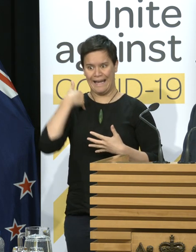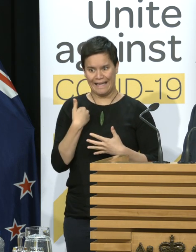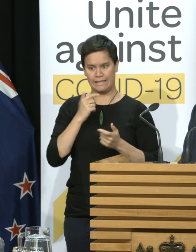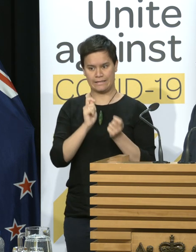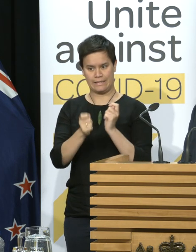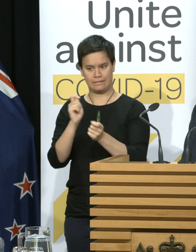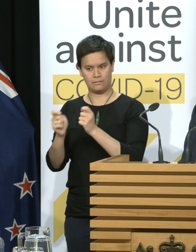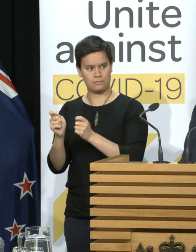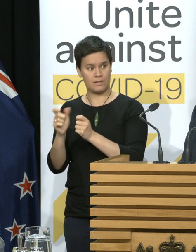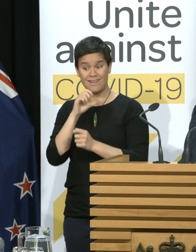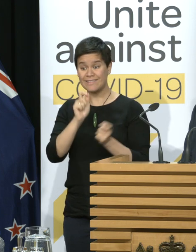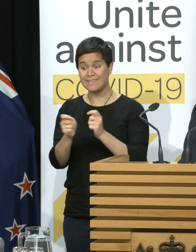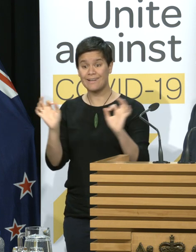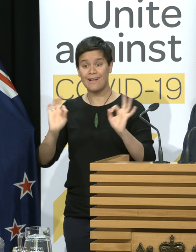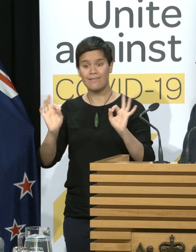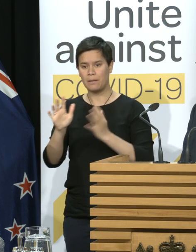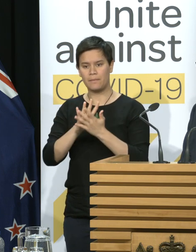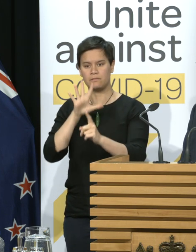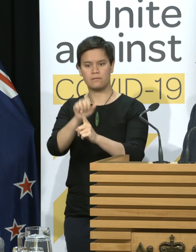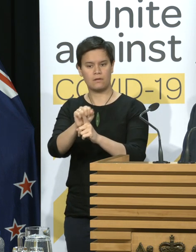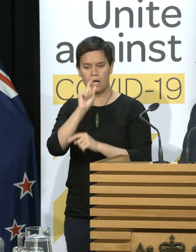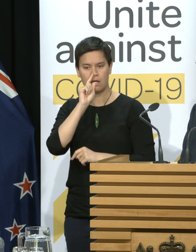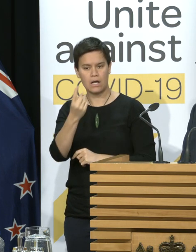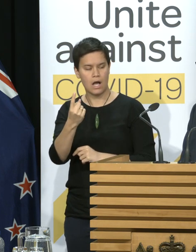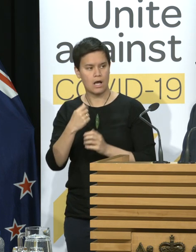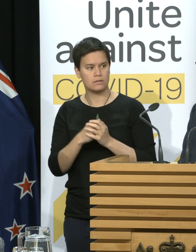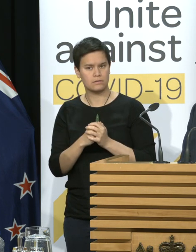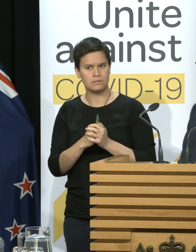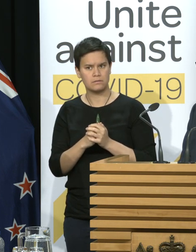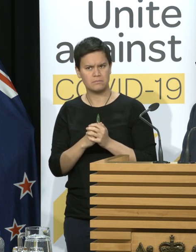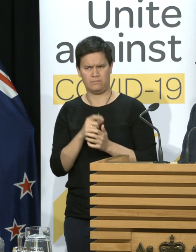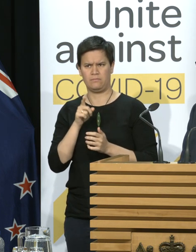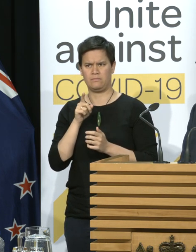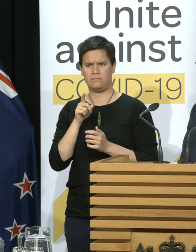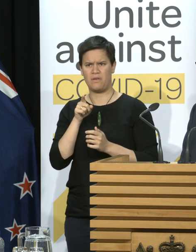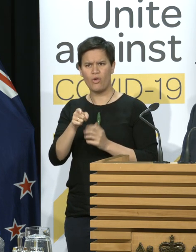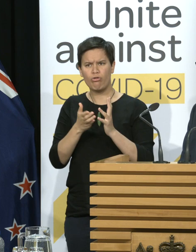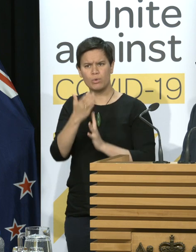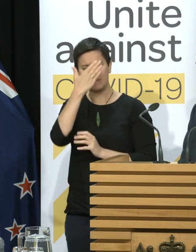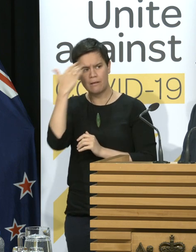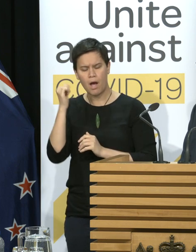But getting tested if you're sick isn't part of the government's ad campaign over the summer. Why is that?